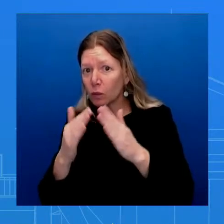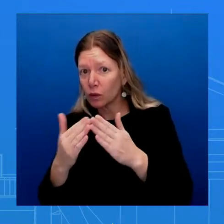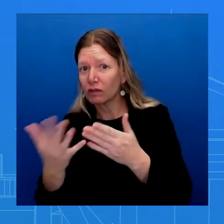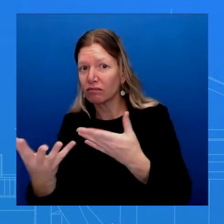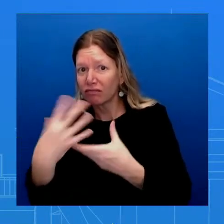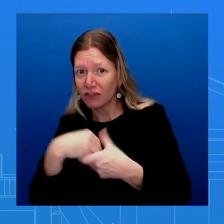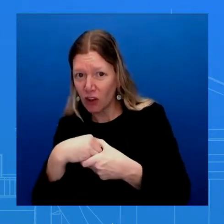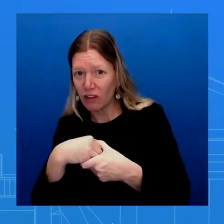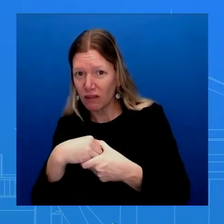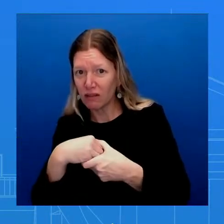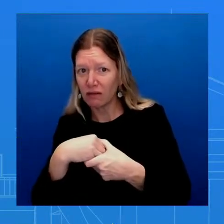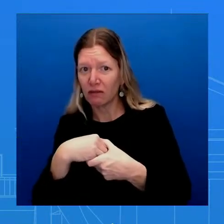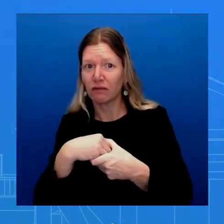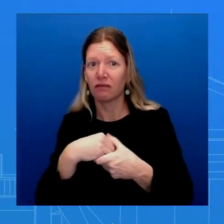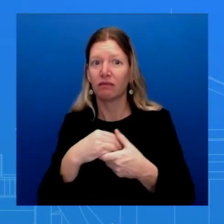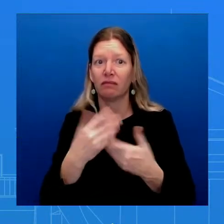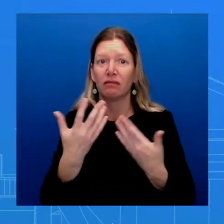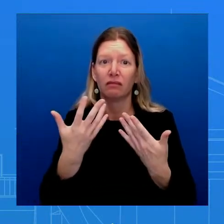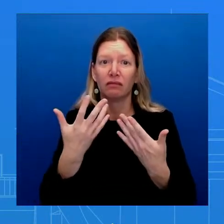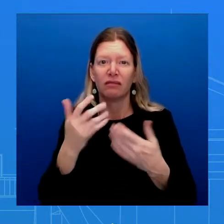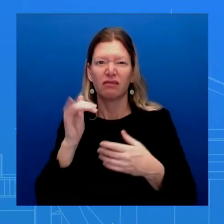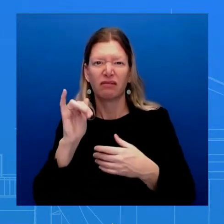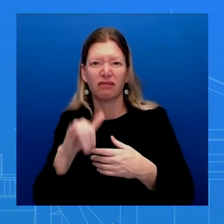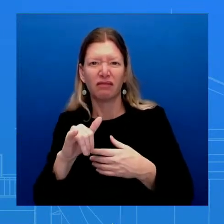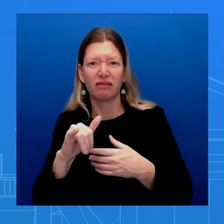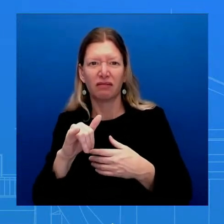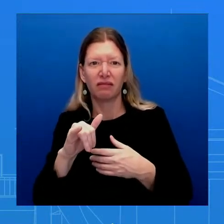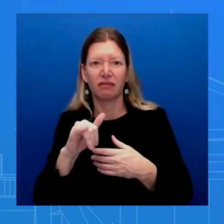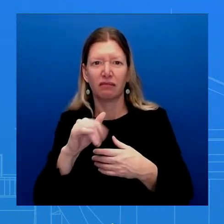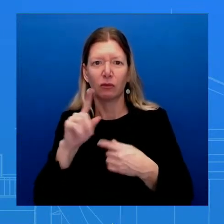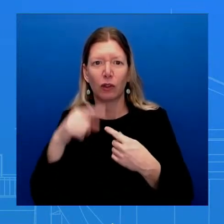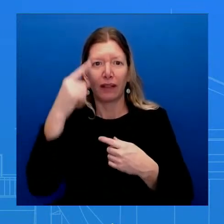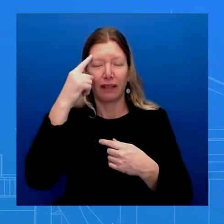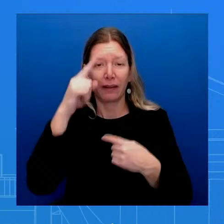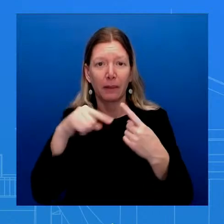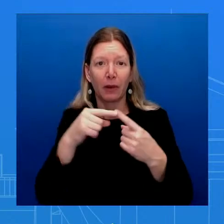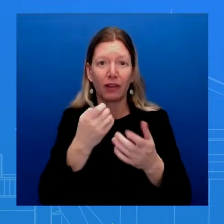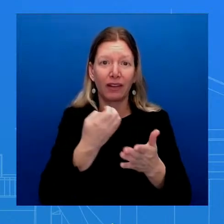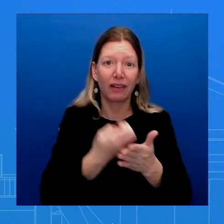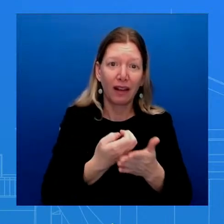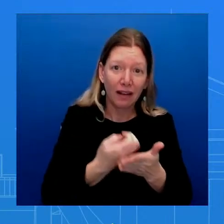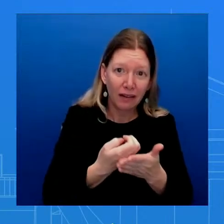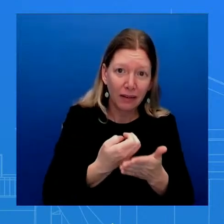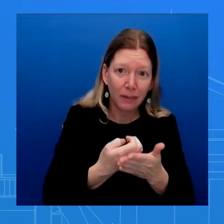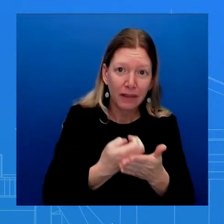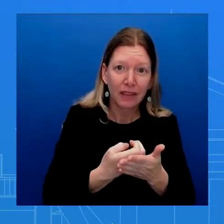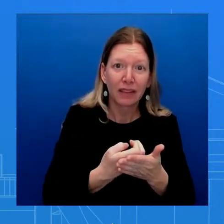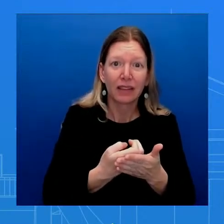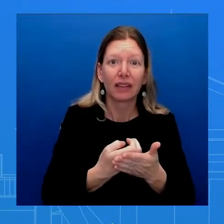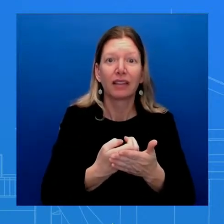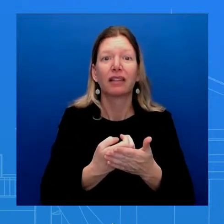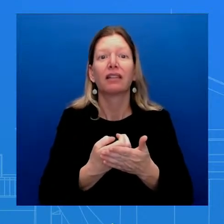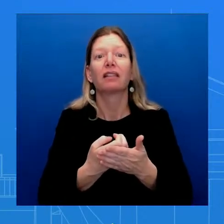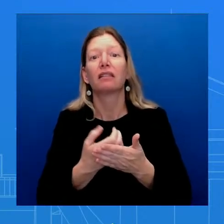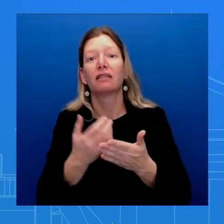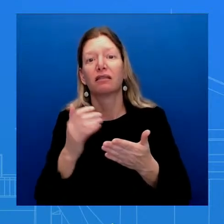there's always been equity at the center of that. So, this is something he takes seriously. Again, I don't have anything to share about a meeting with Mr. Stevie Wonder.